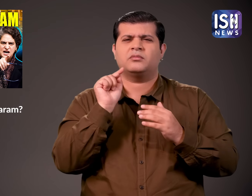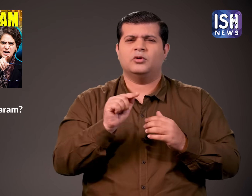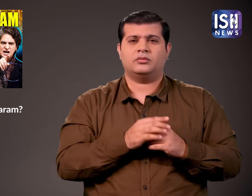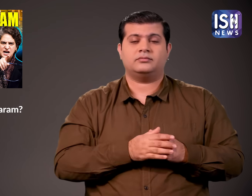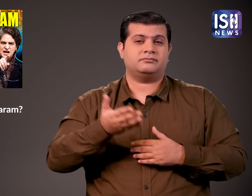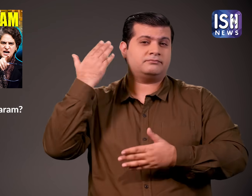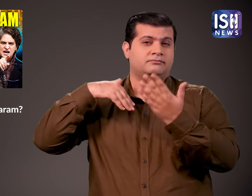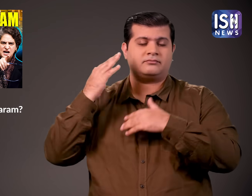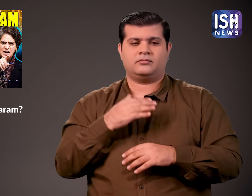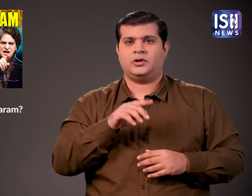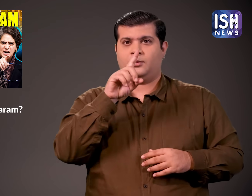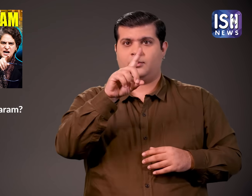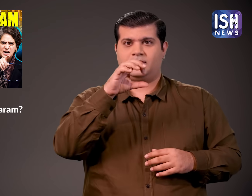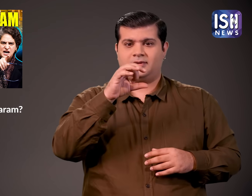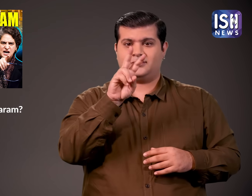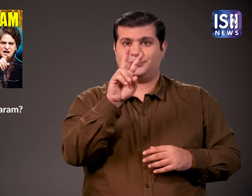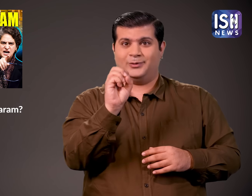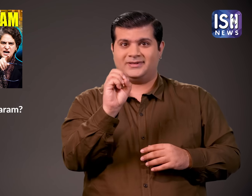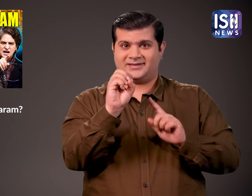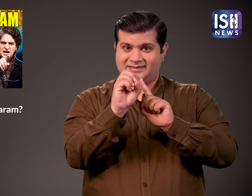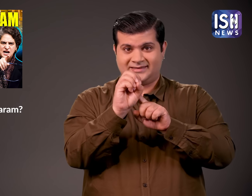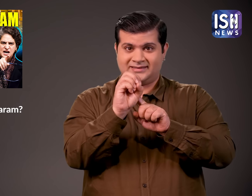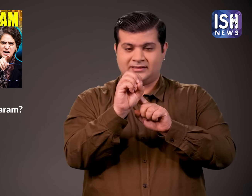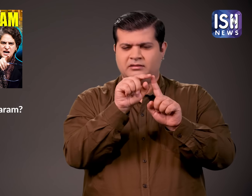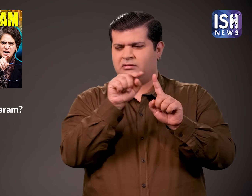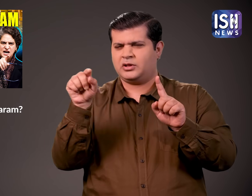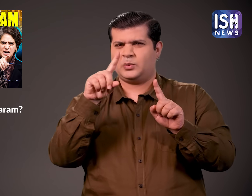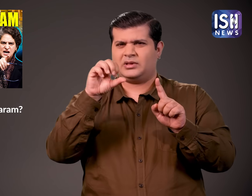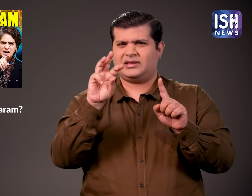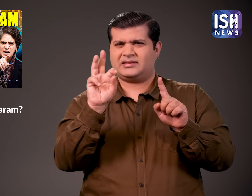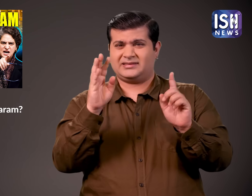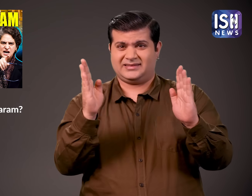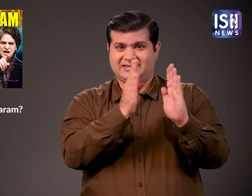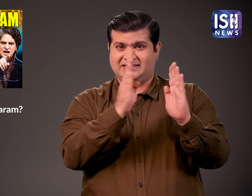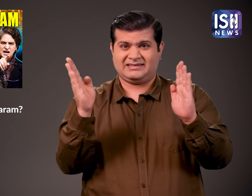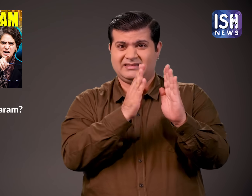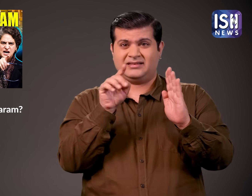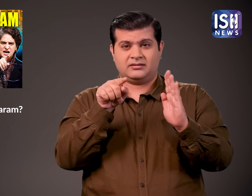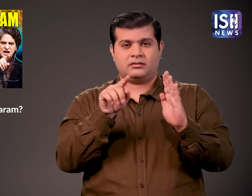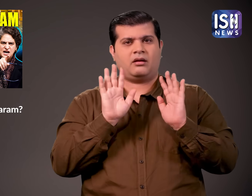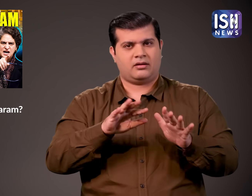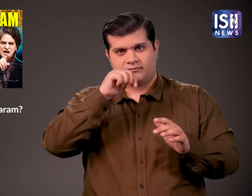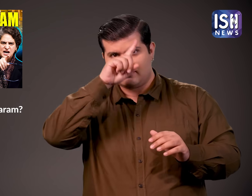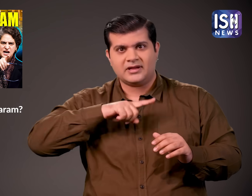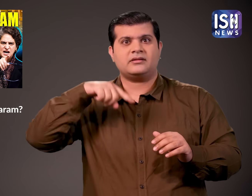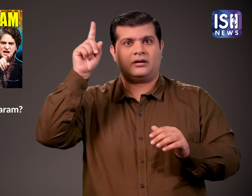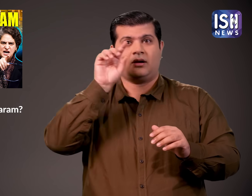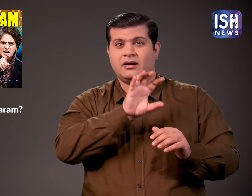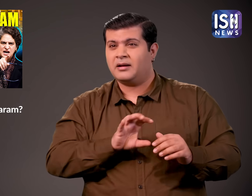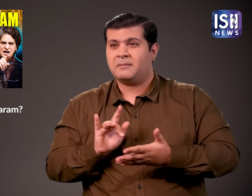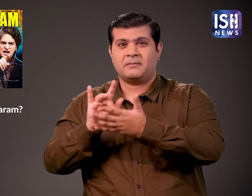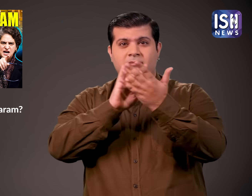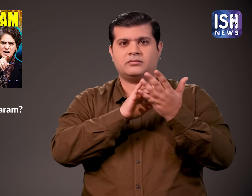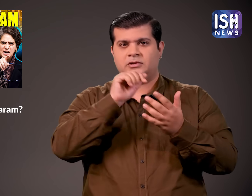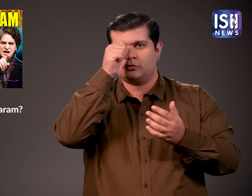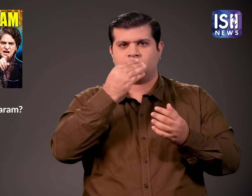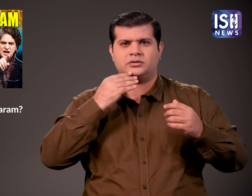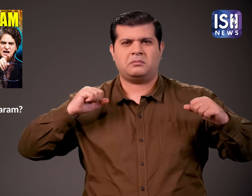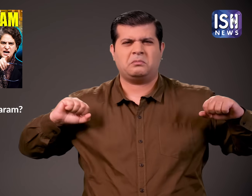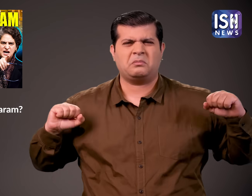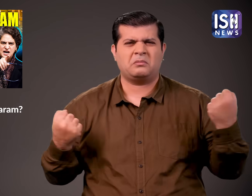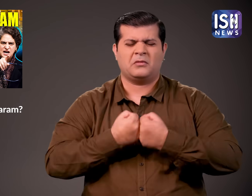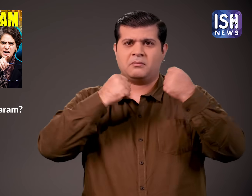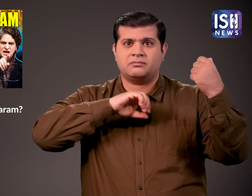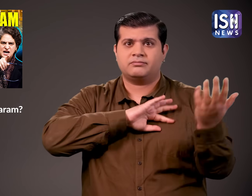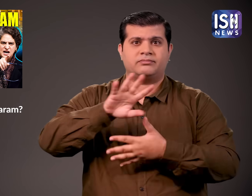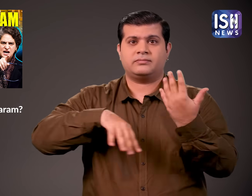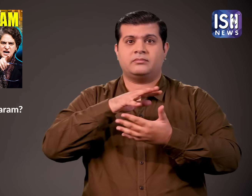He said this because, in the 1920s and 1930s, communal tensions were rising in India.